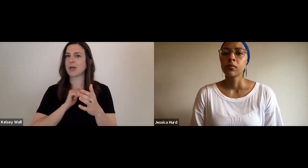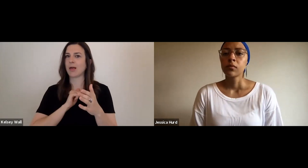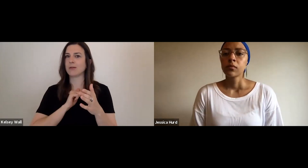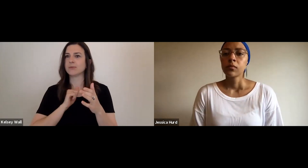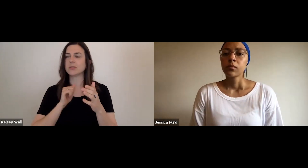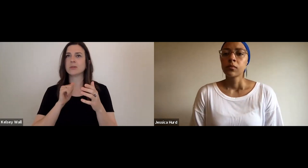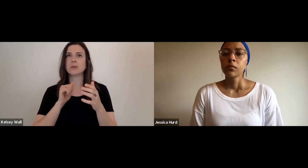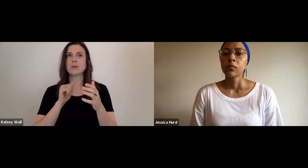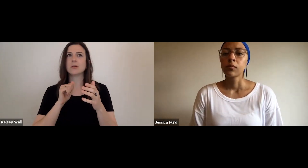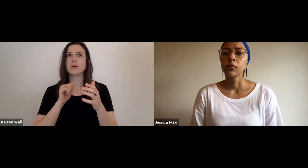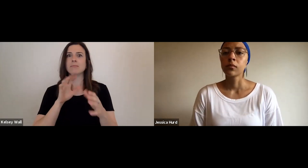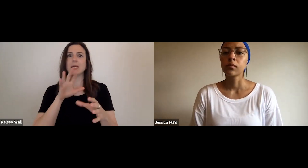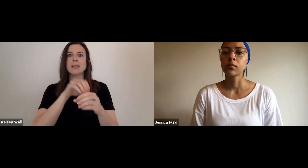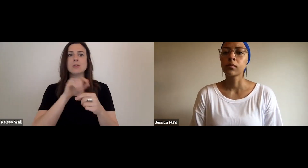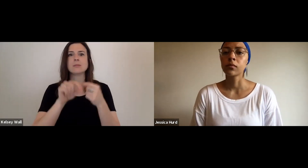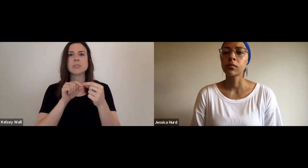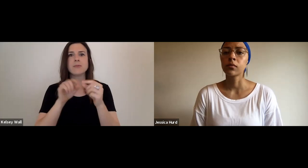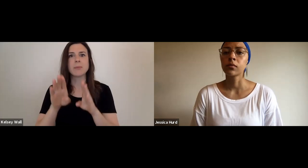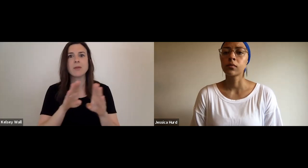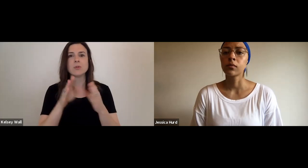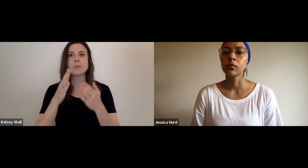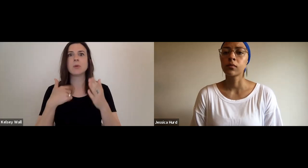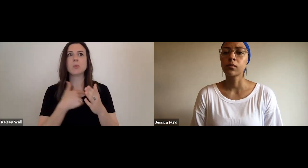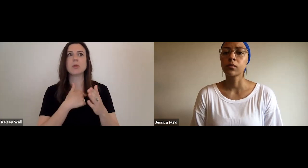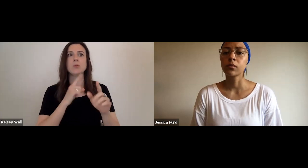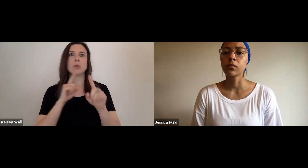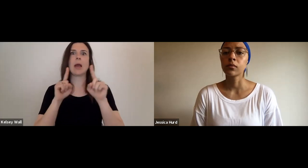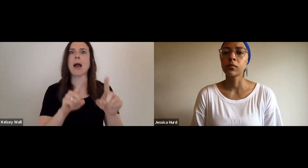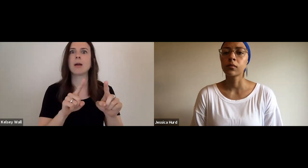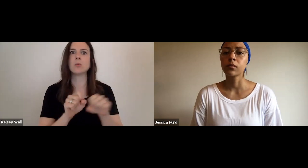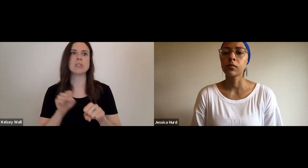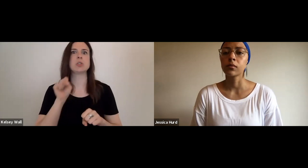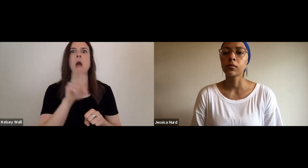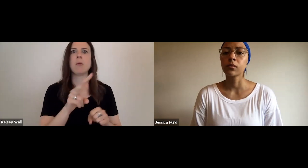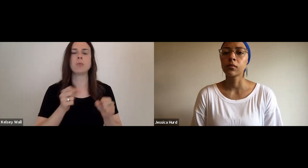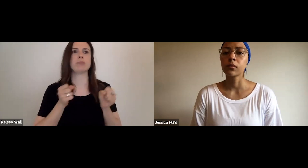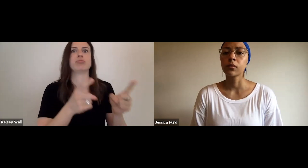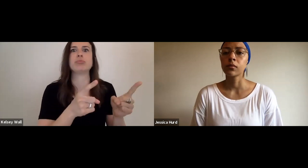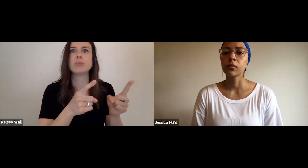We have emotional responses that we have within ourselves, and these guide our behaviors.